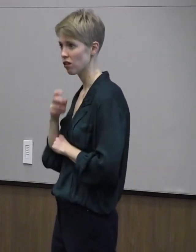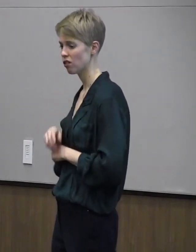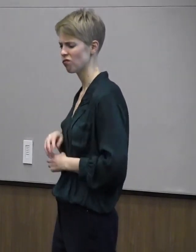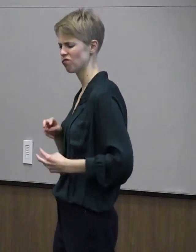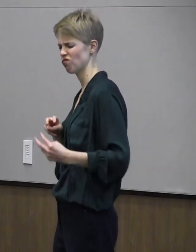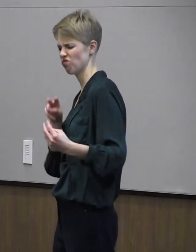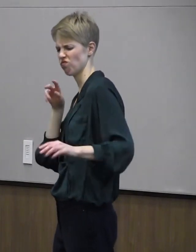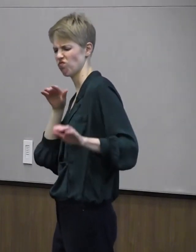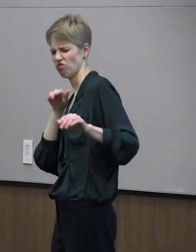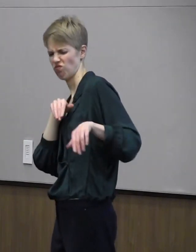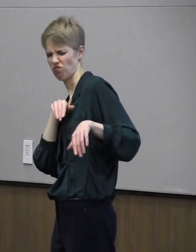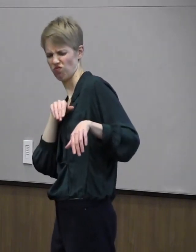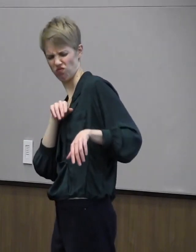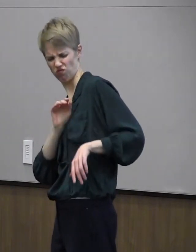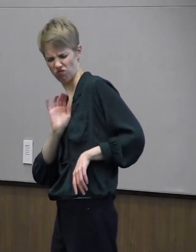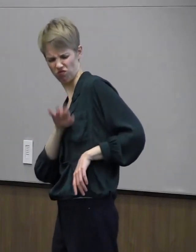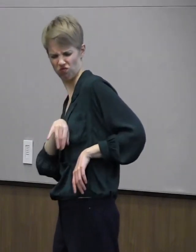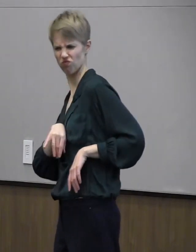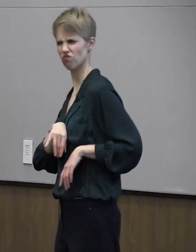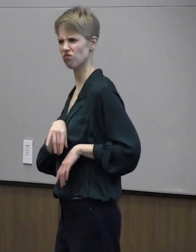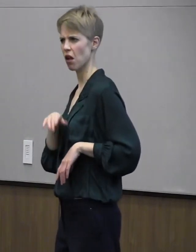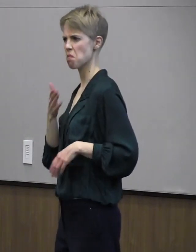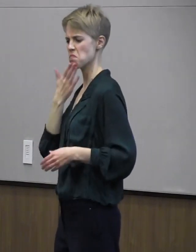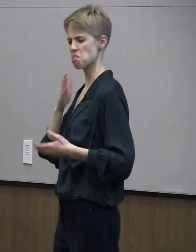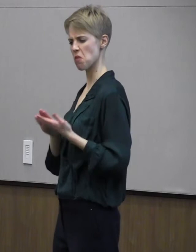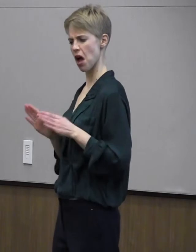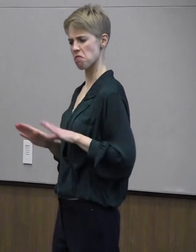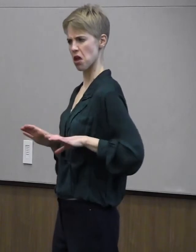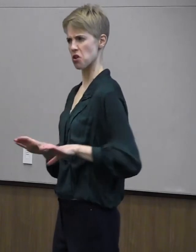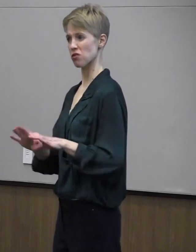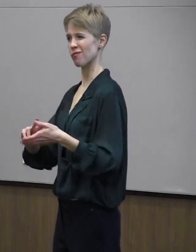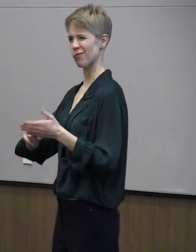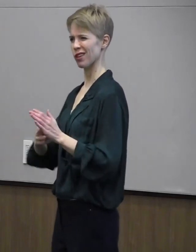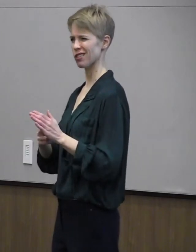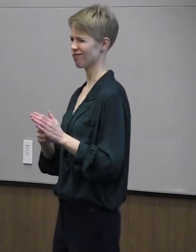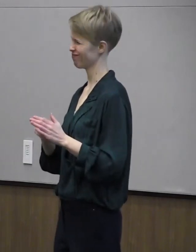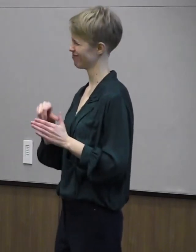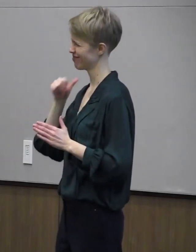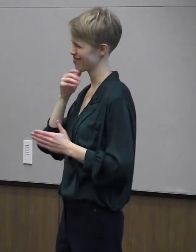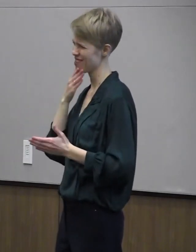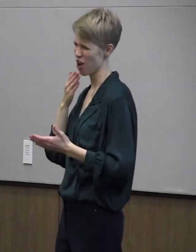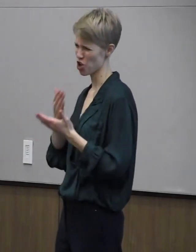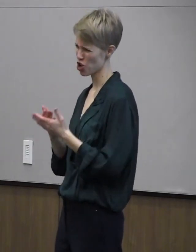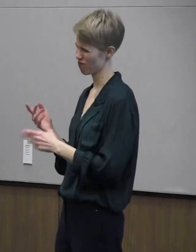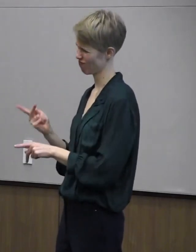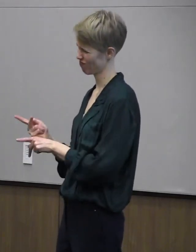manners are the signs of ill breeding and ignorance of the disordered mind of